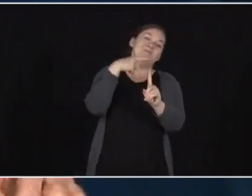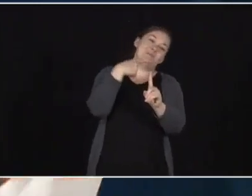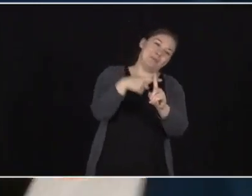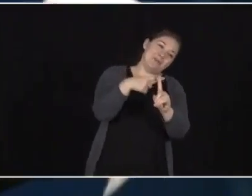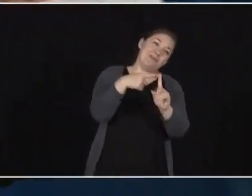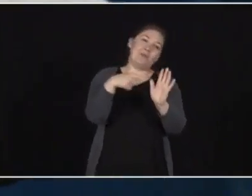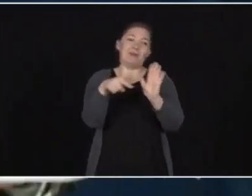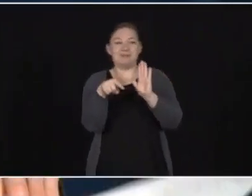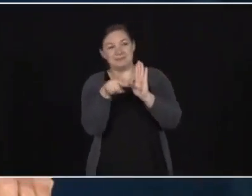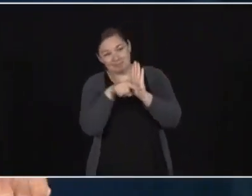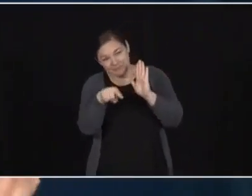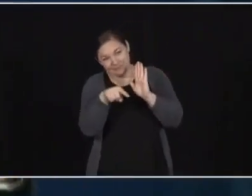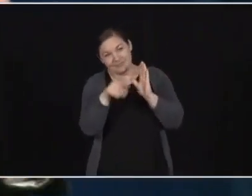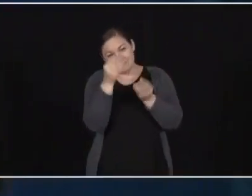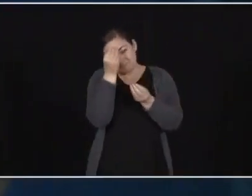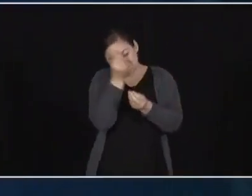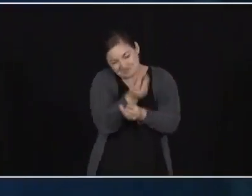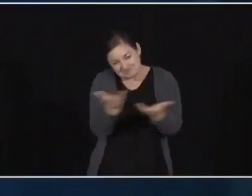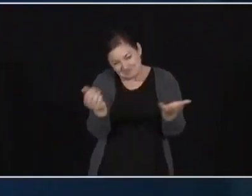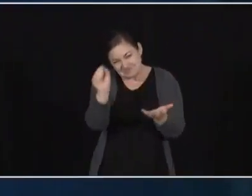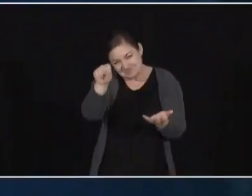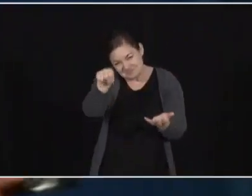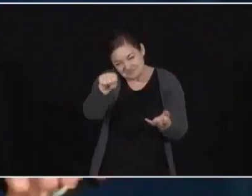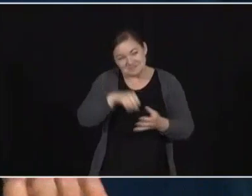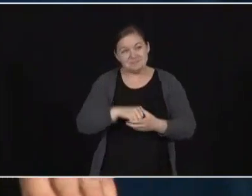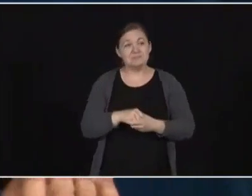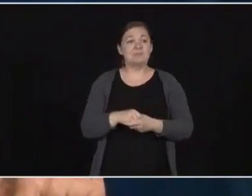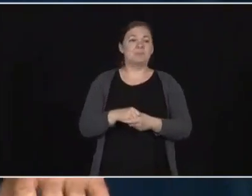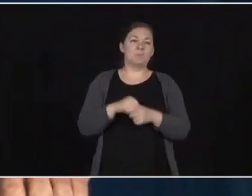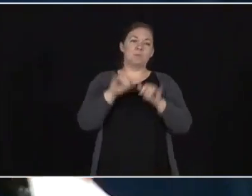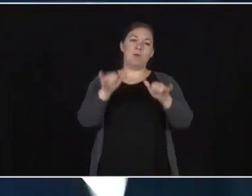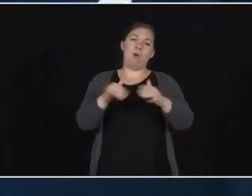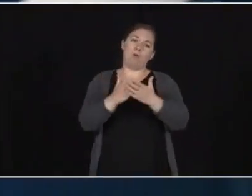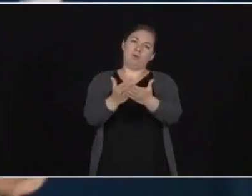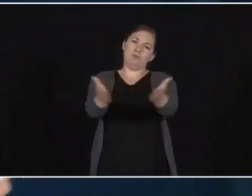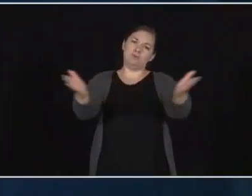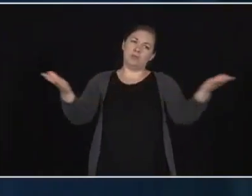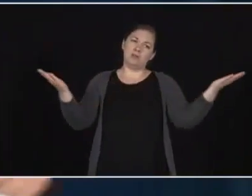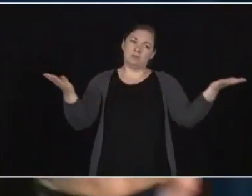I think that speaks very broadly about all of the different things that we are doing